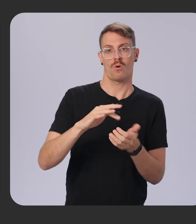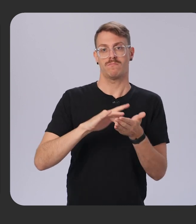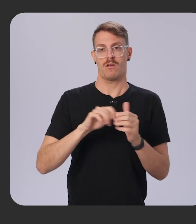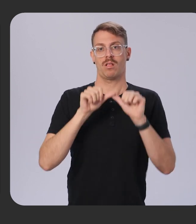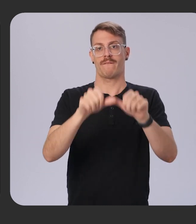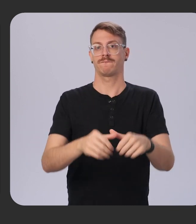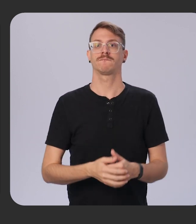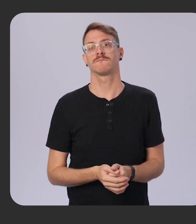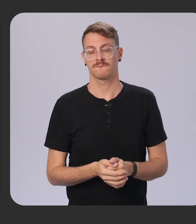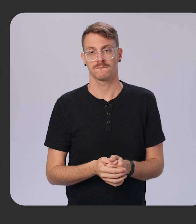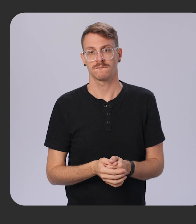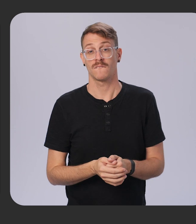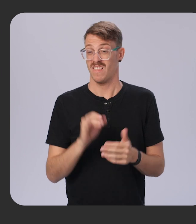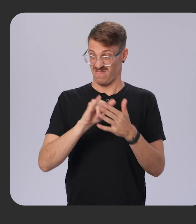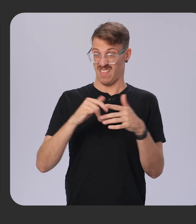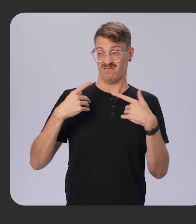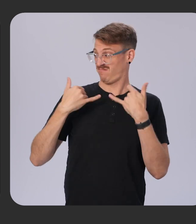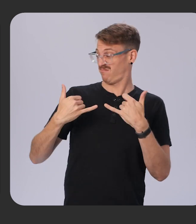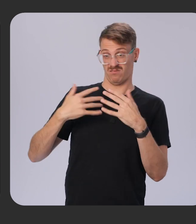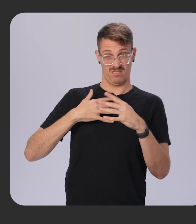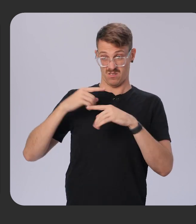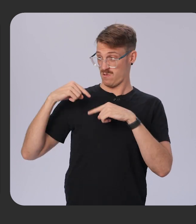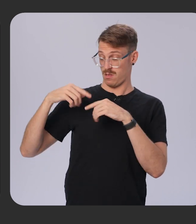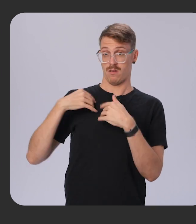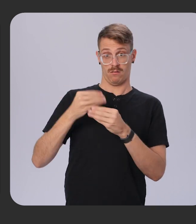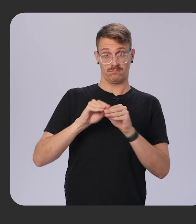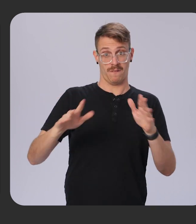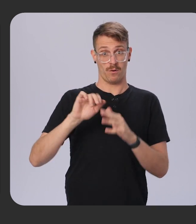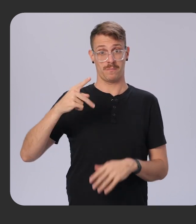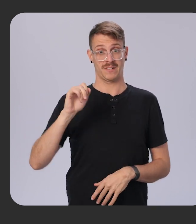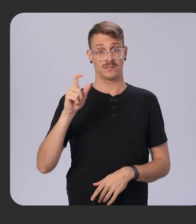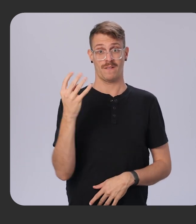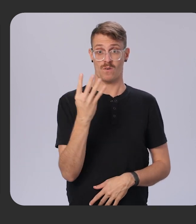This is currently rolling out for Pixel 4 and Pixel 6.